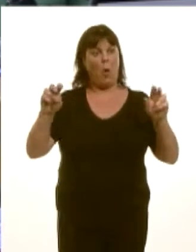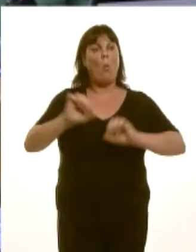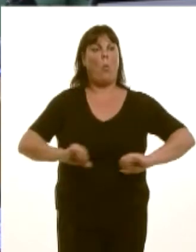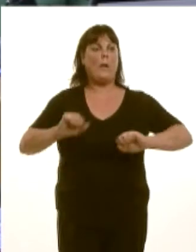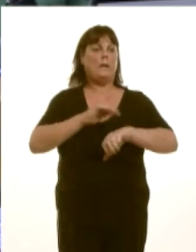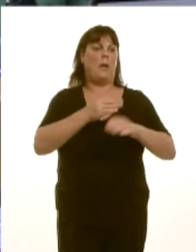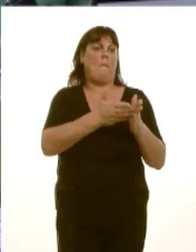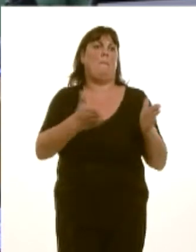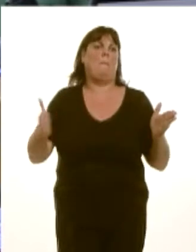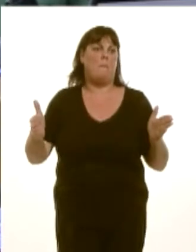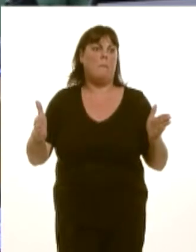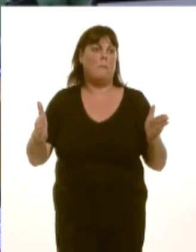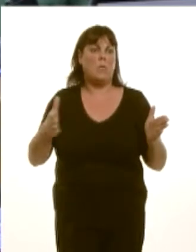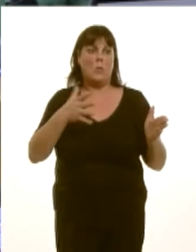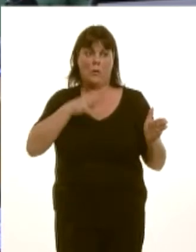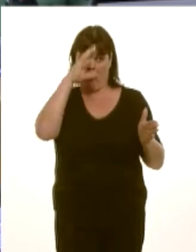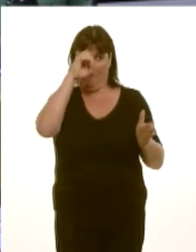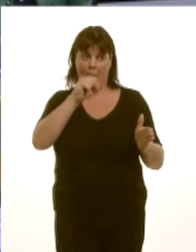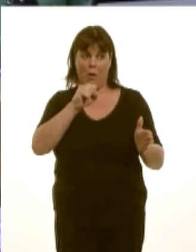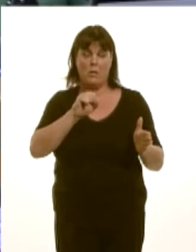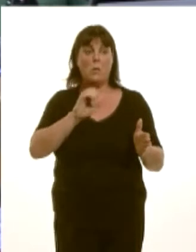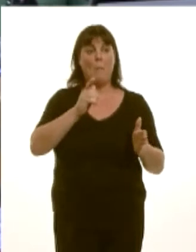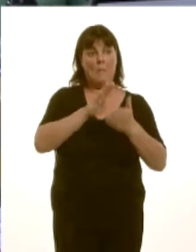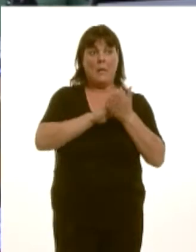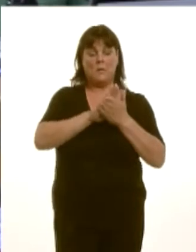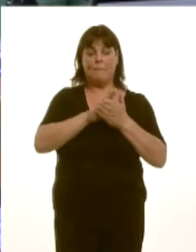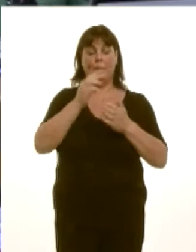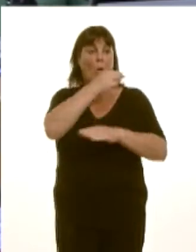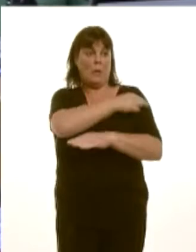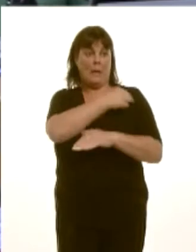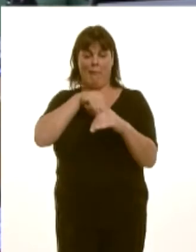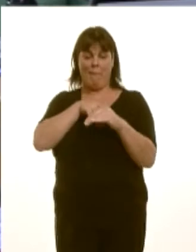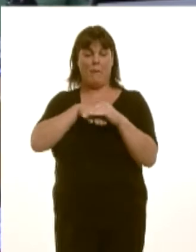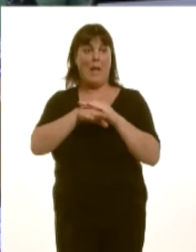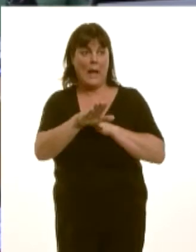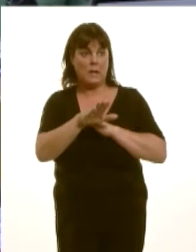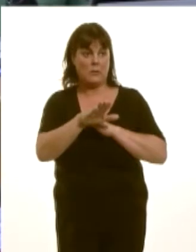On that basis, of course, there will be occasions—practitioners have said this to me—when they have to keep